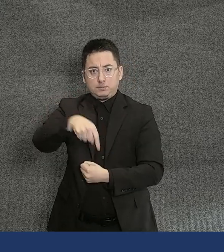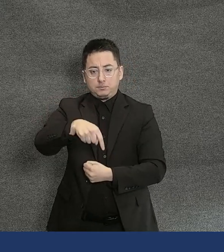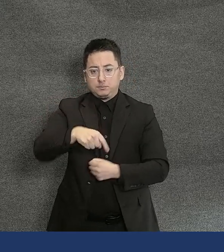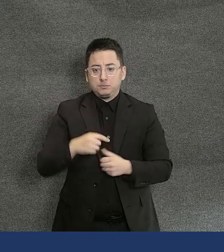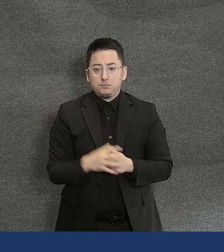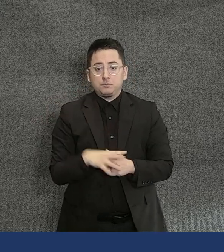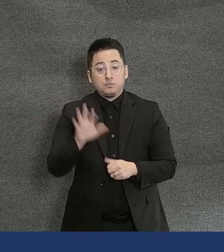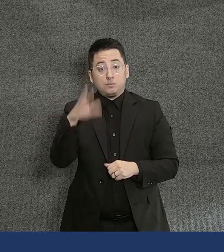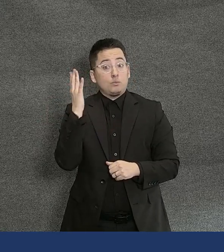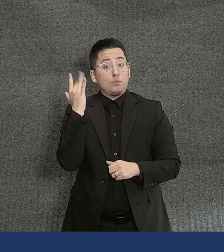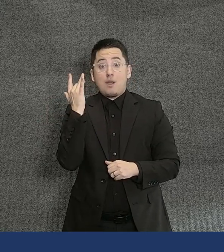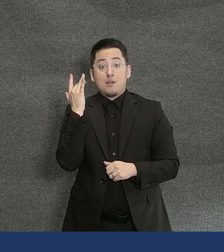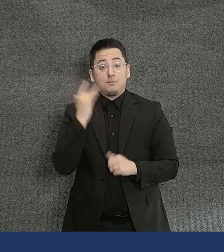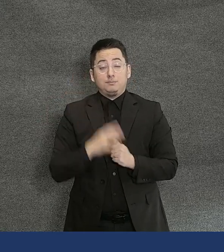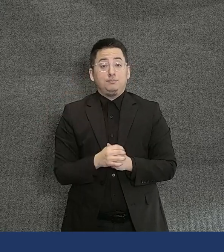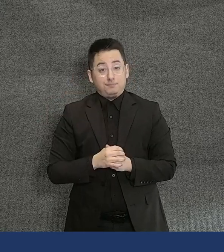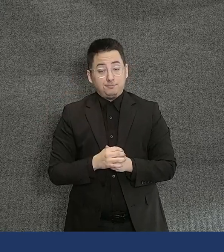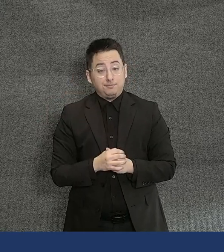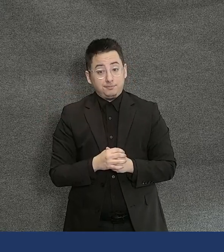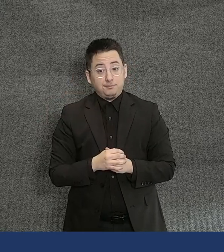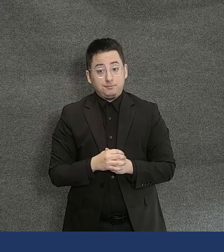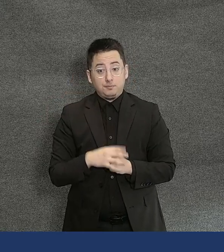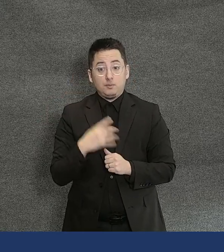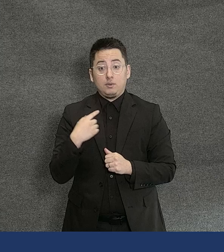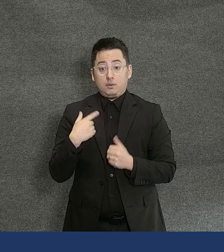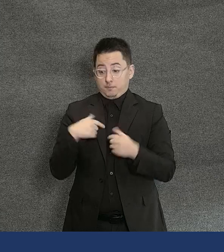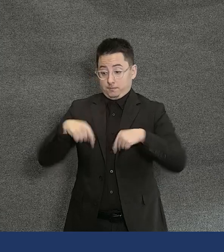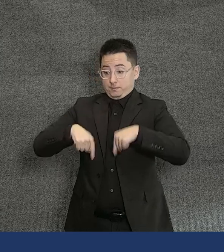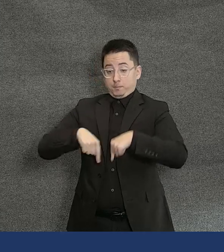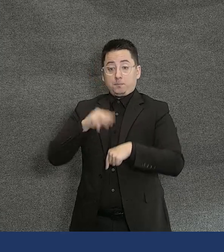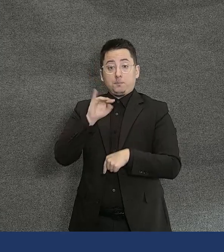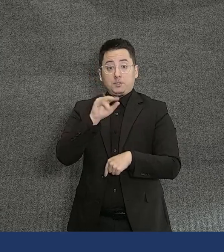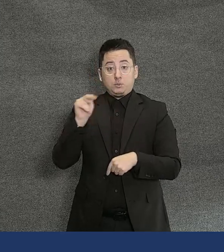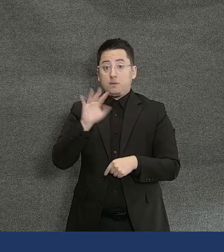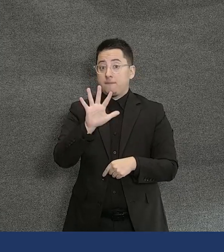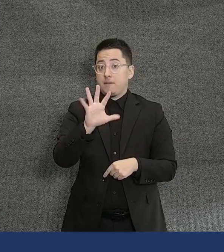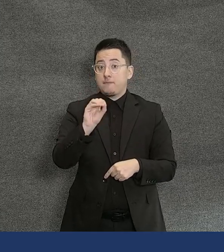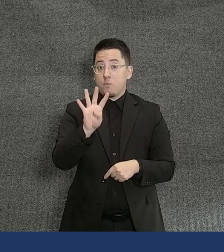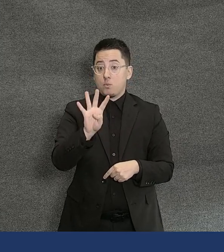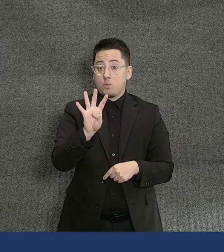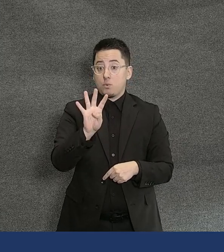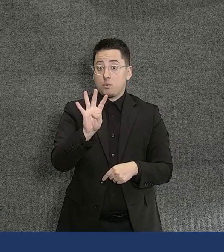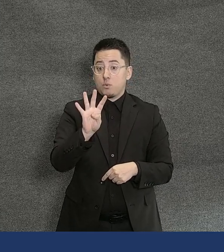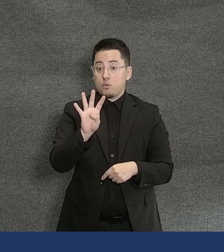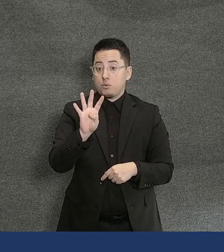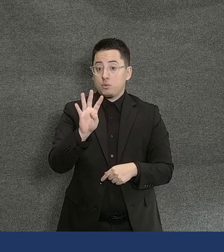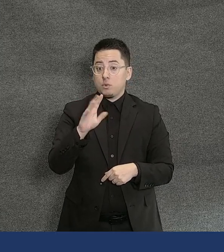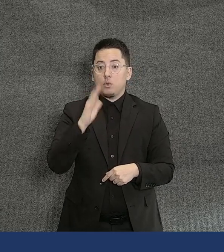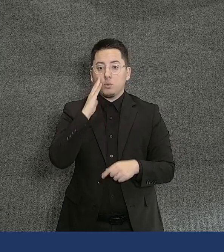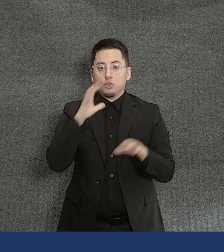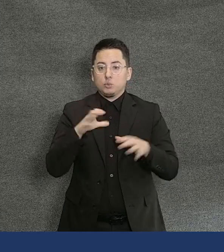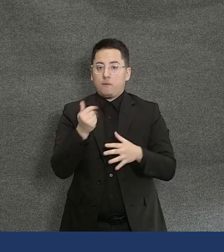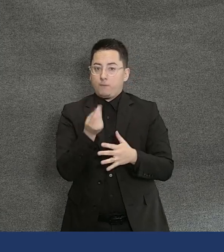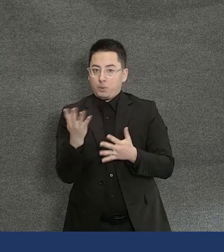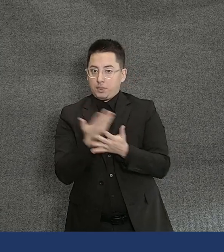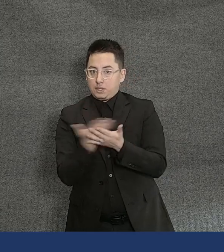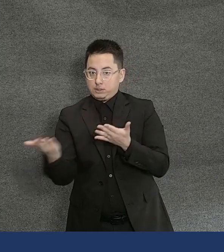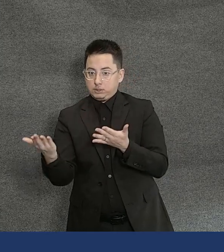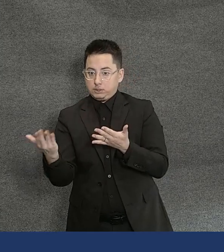that having section 504 in our state laws does a couple of things. One, it protects us from any possible federal changes.